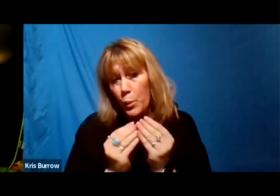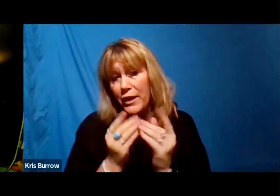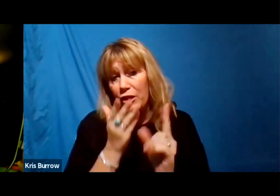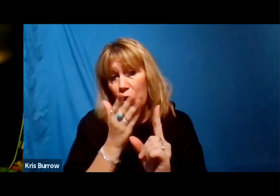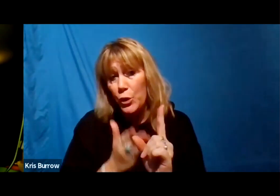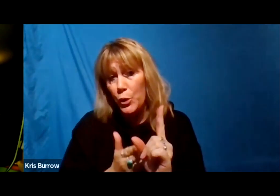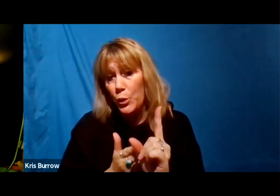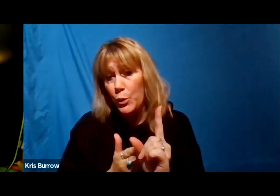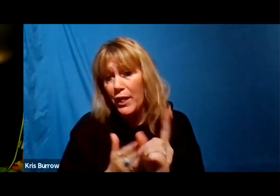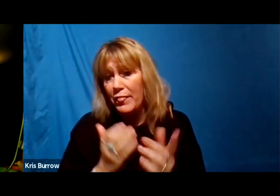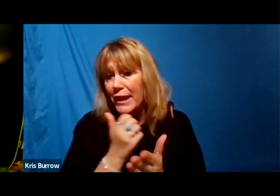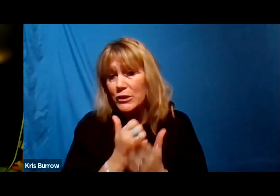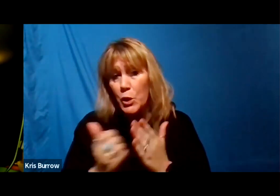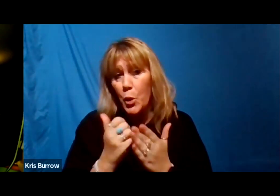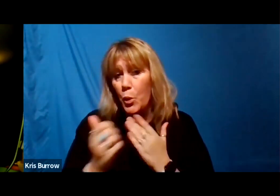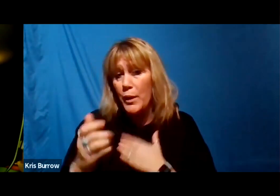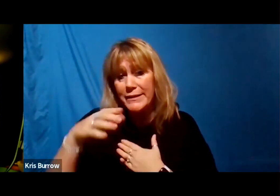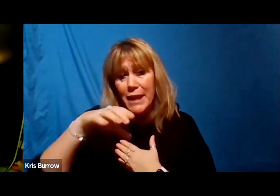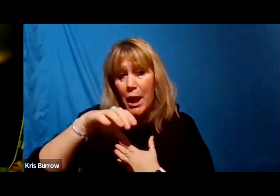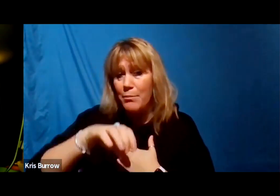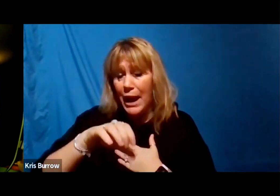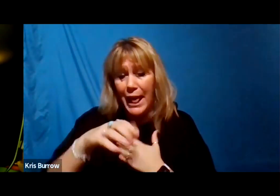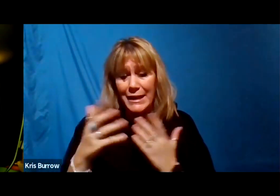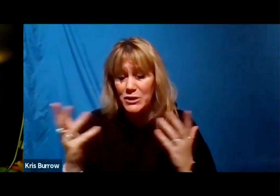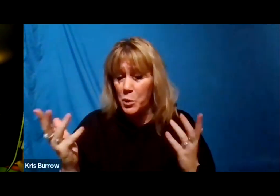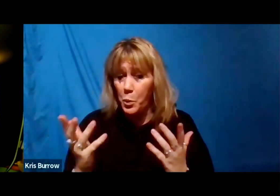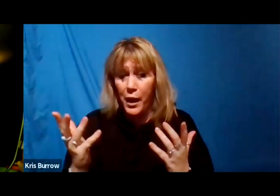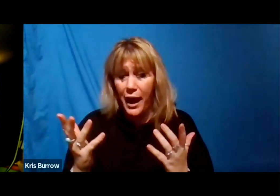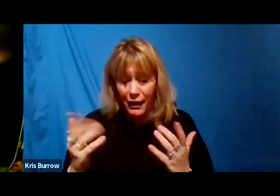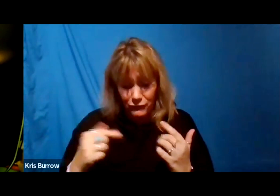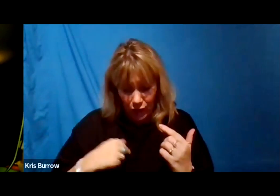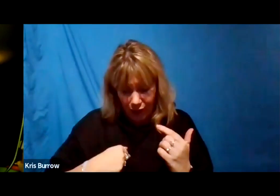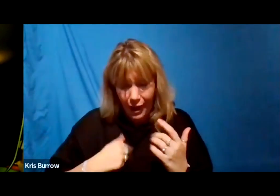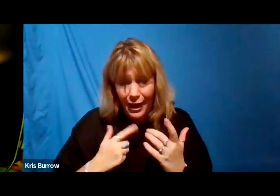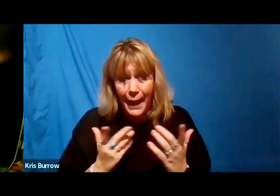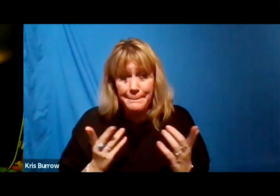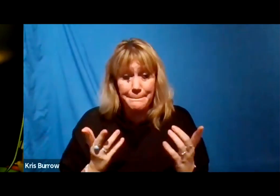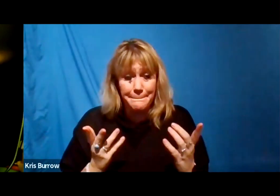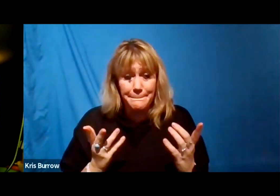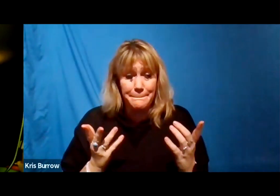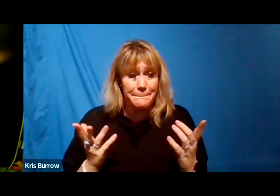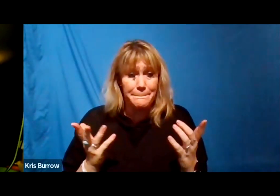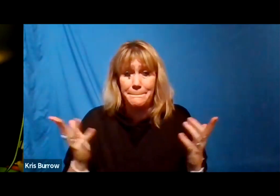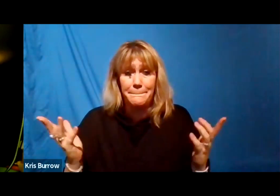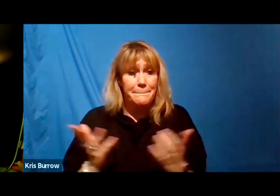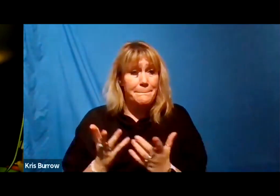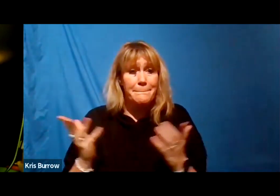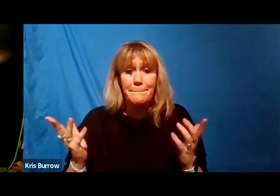Rights' who are very good if you like